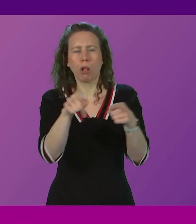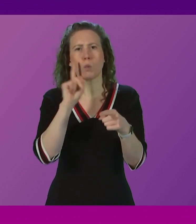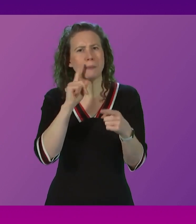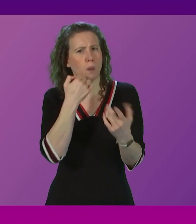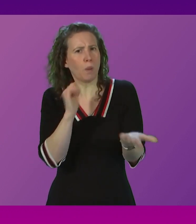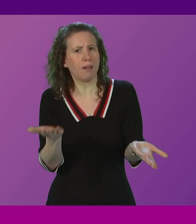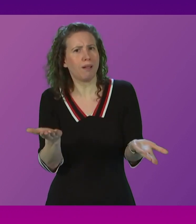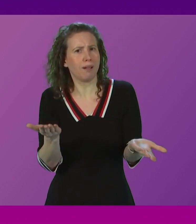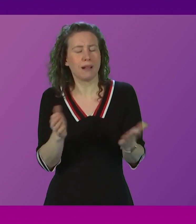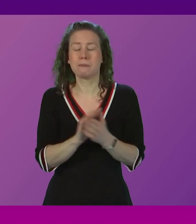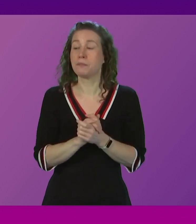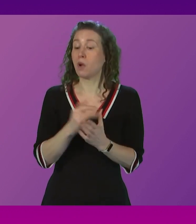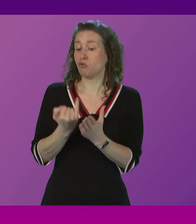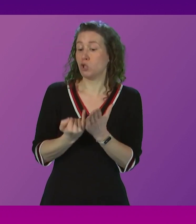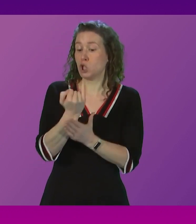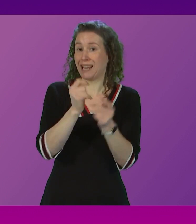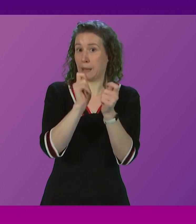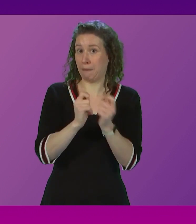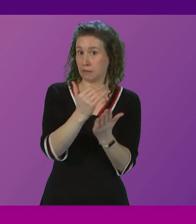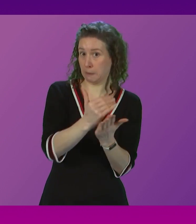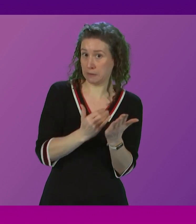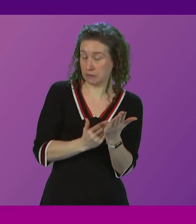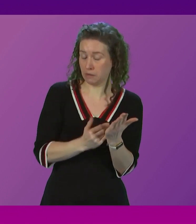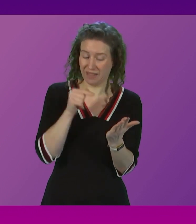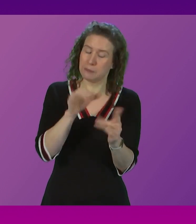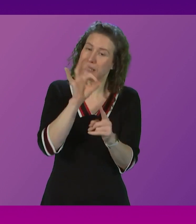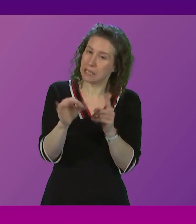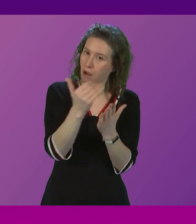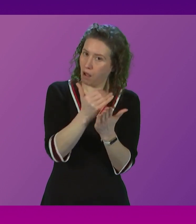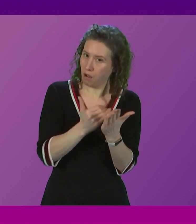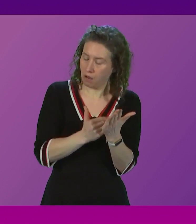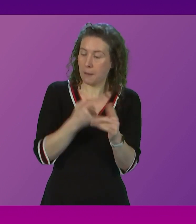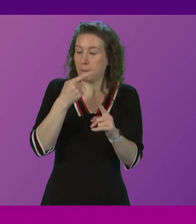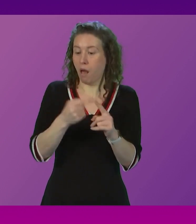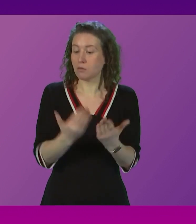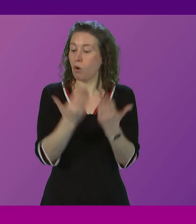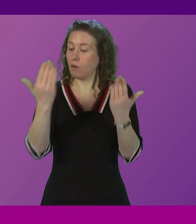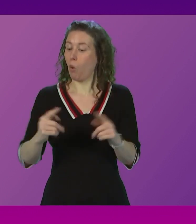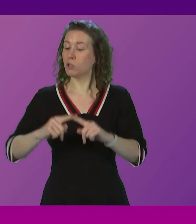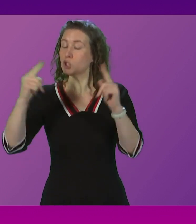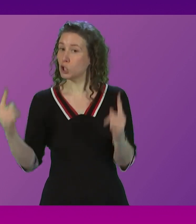The reasons for rejection of those amendments and alternative amendments that were lodged